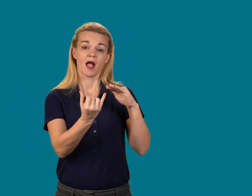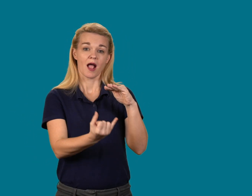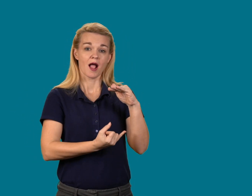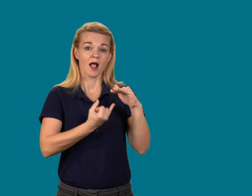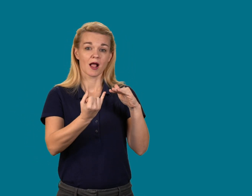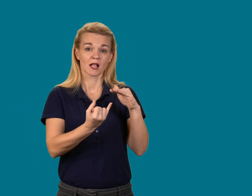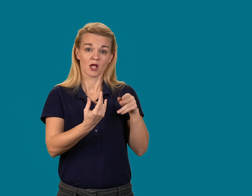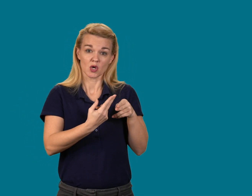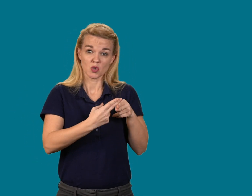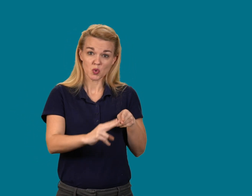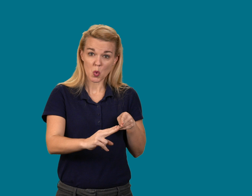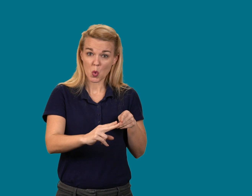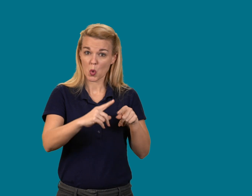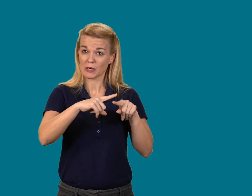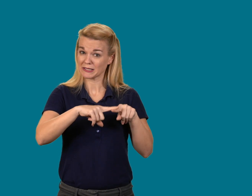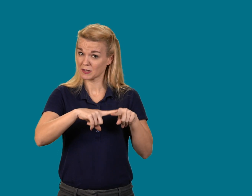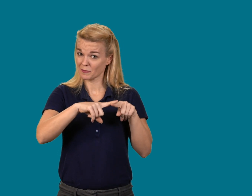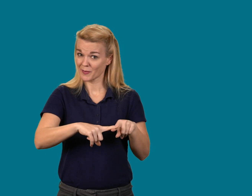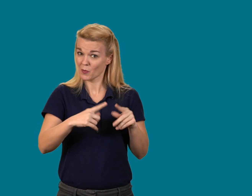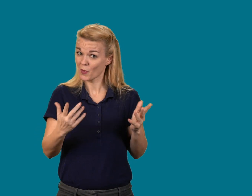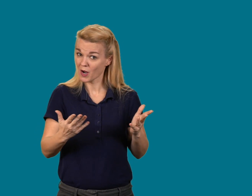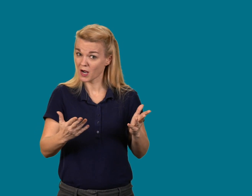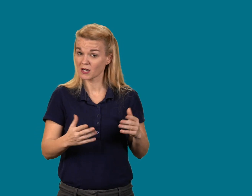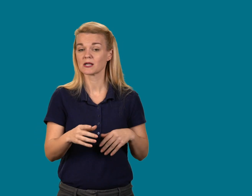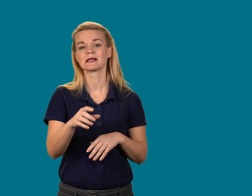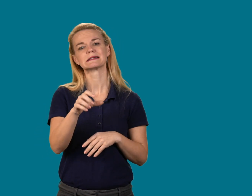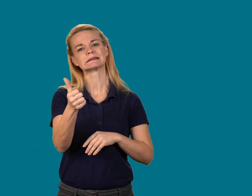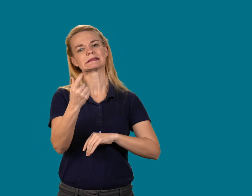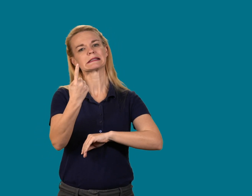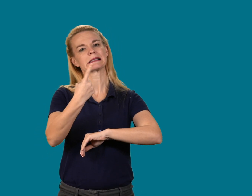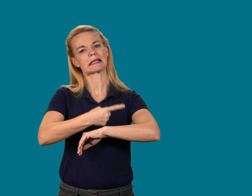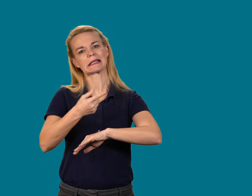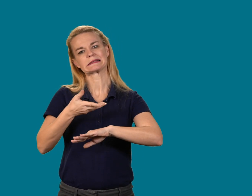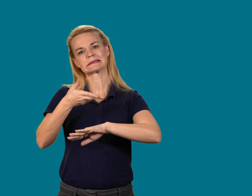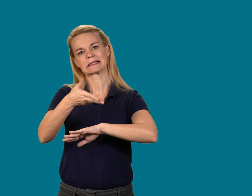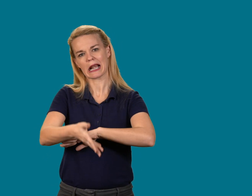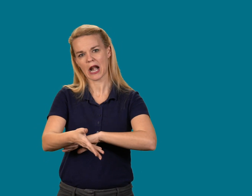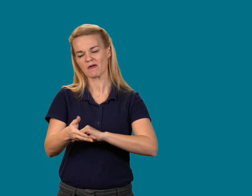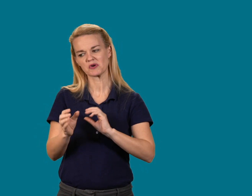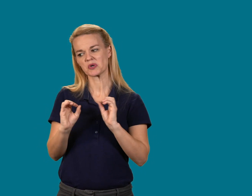Shorter quarantine options they may consider include